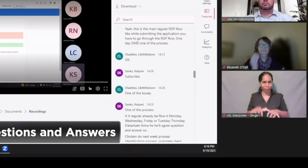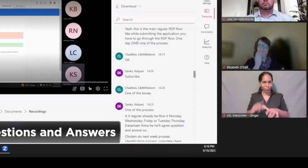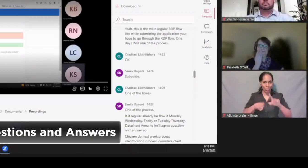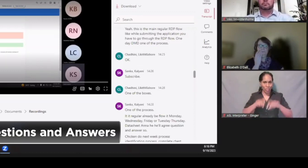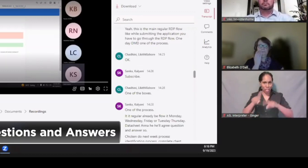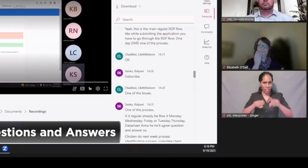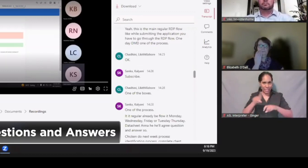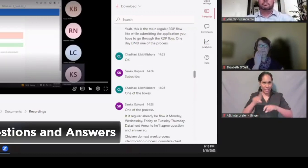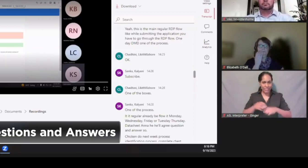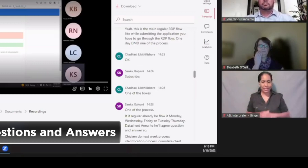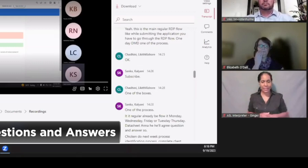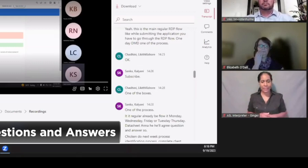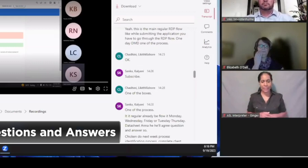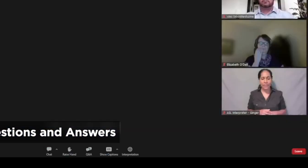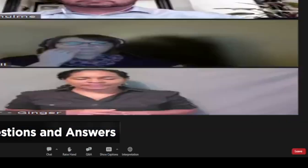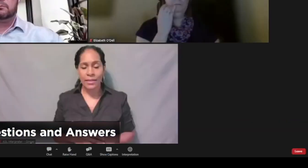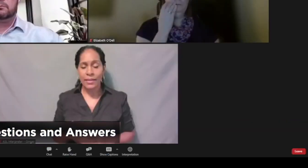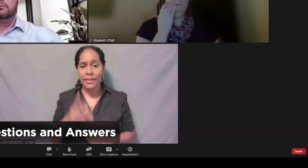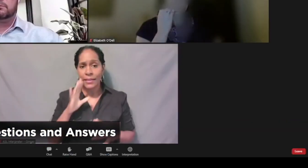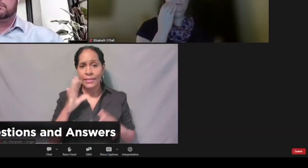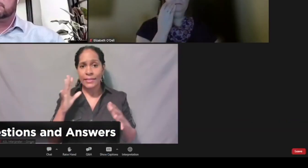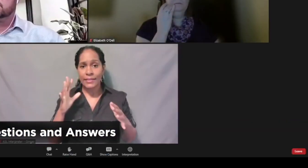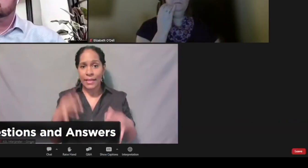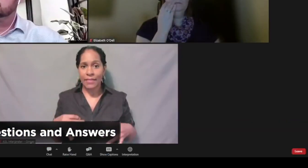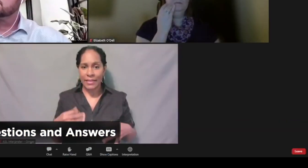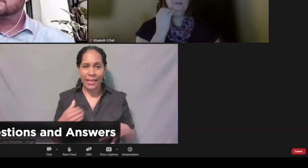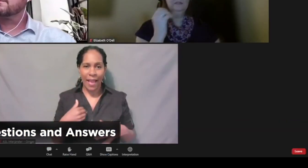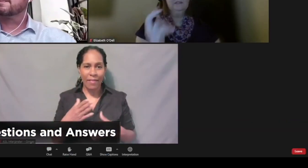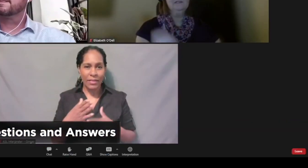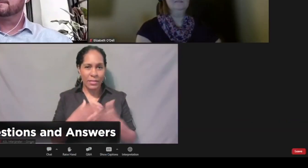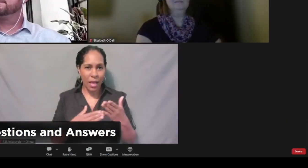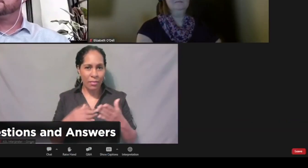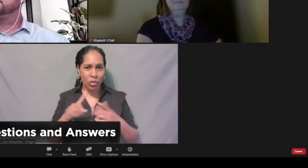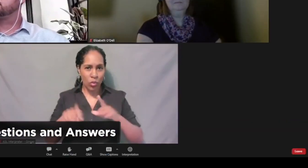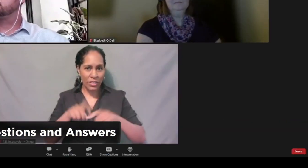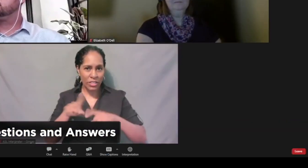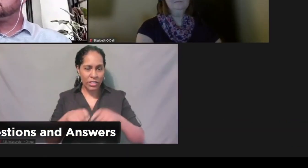There are definitely some that we'll have to follow up on